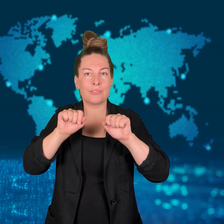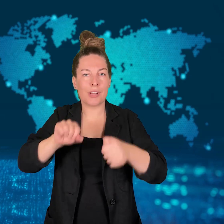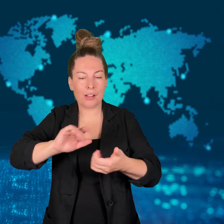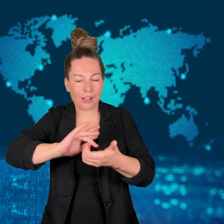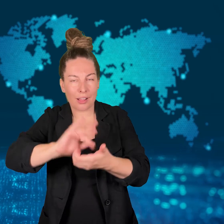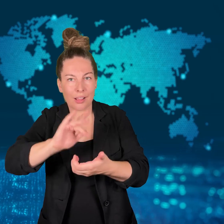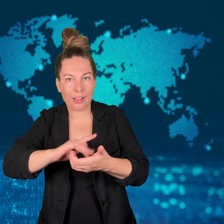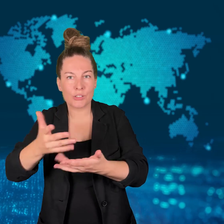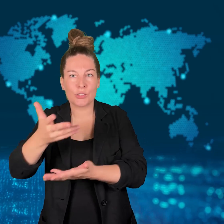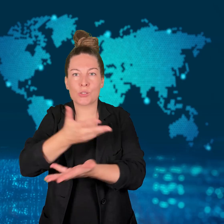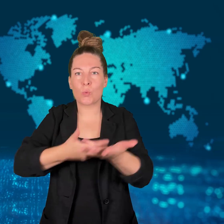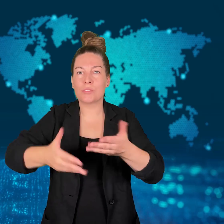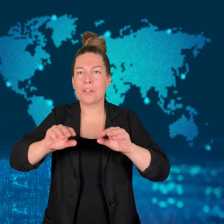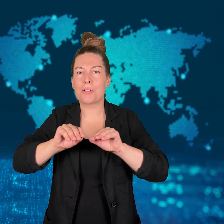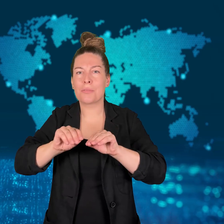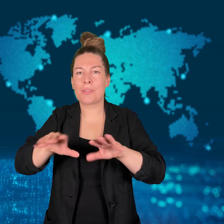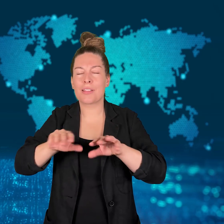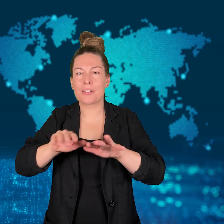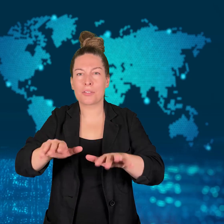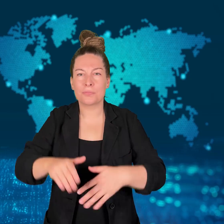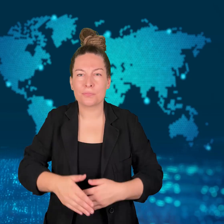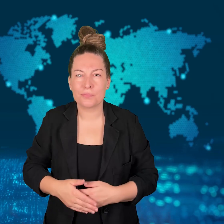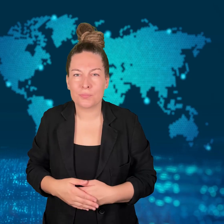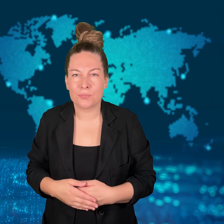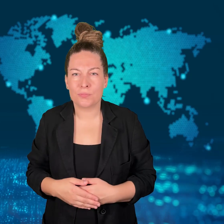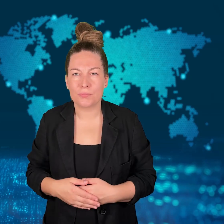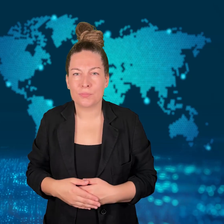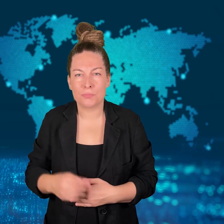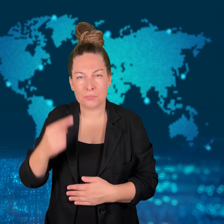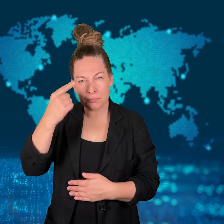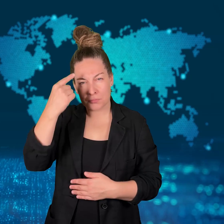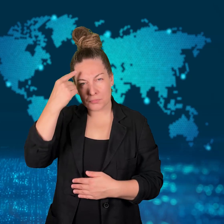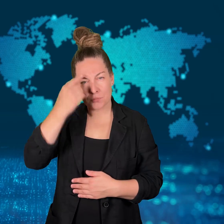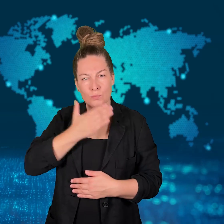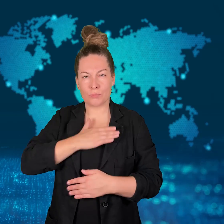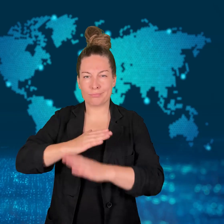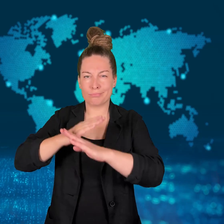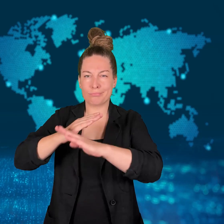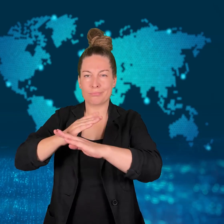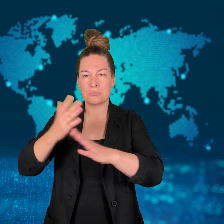The limiting age would likely be between 14 and 16 years old.